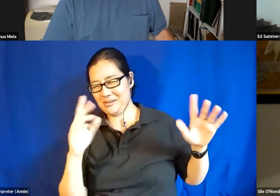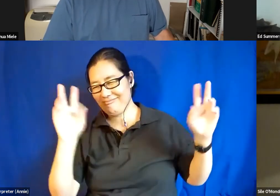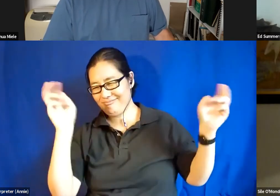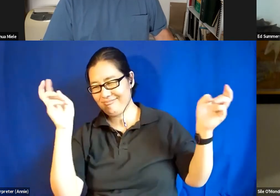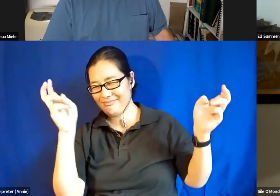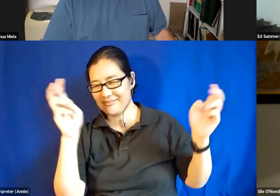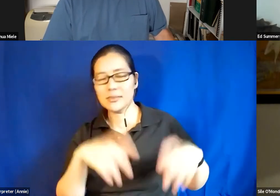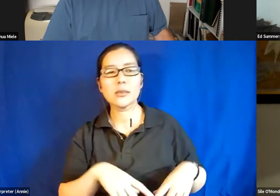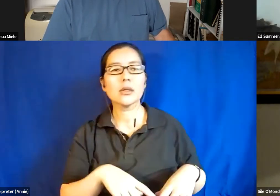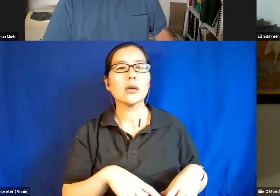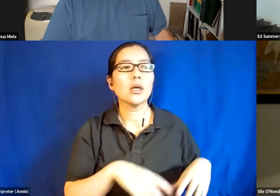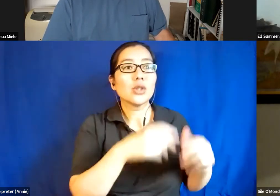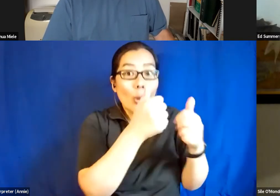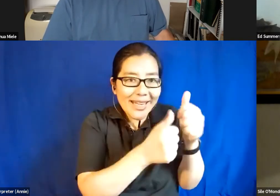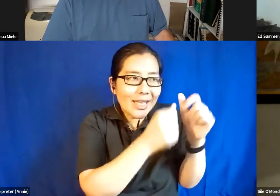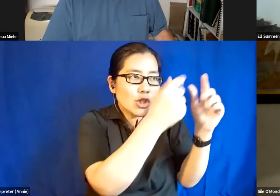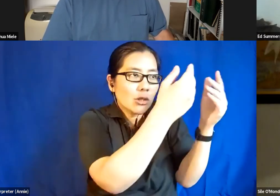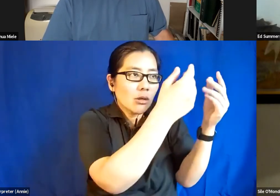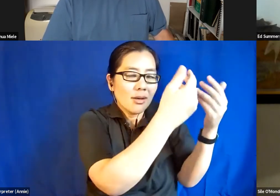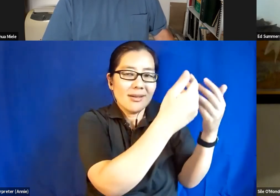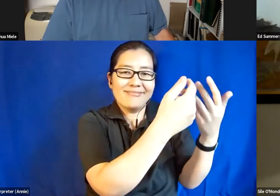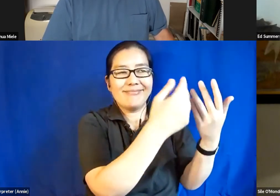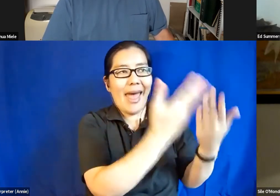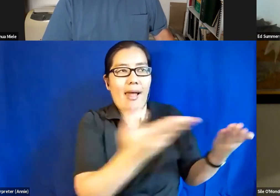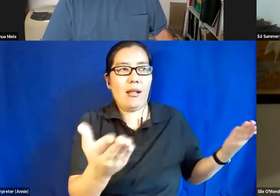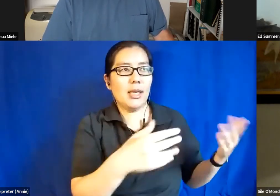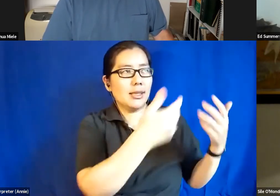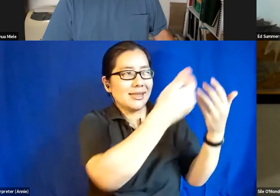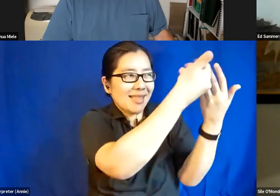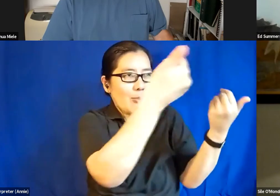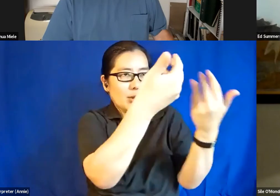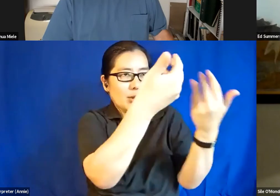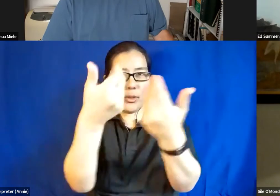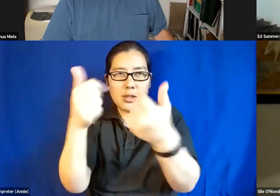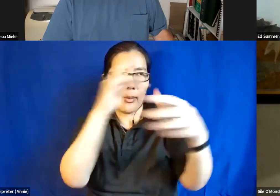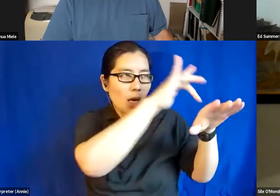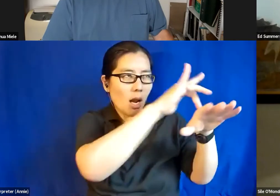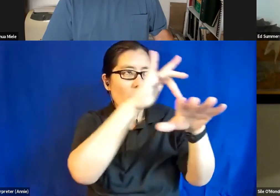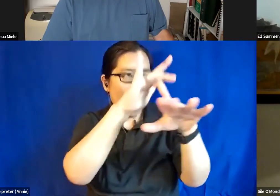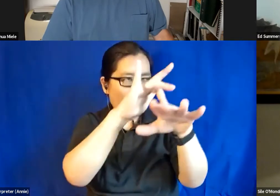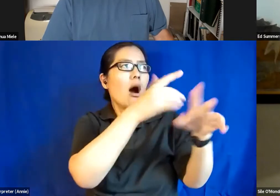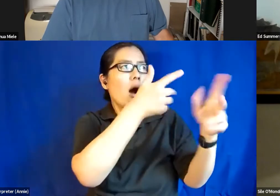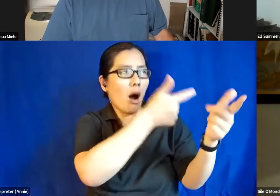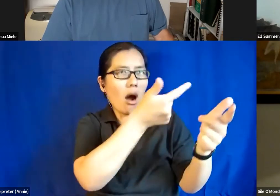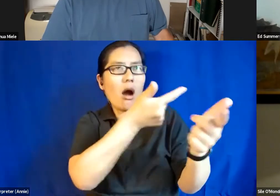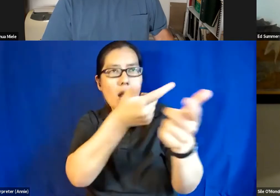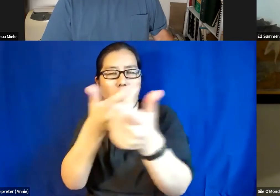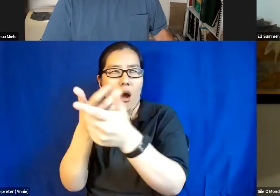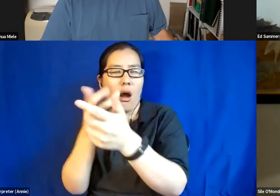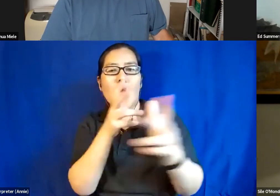uniquely perceived in their own right. So that involves thinking about the tactile image in a very